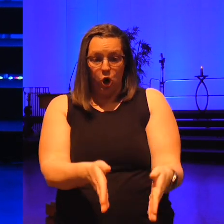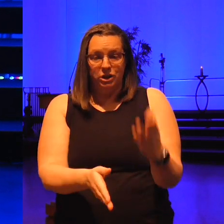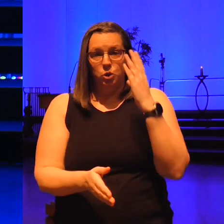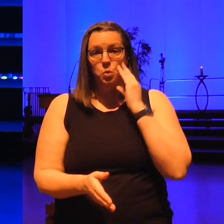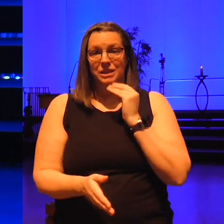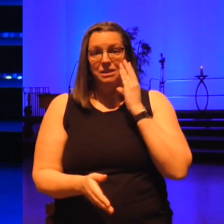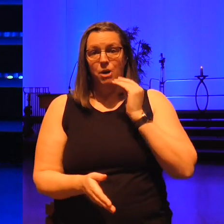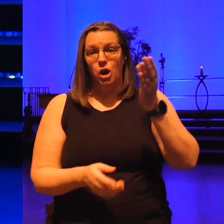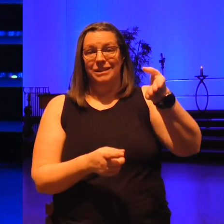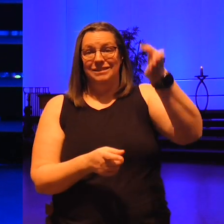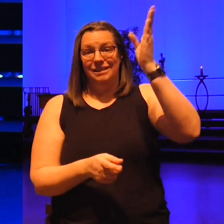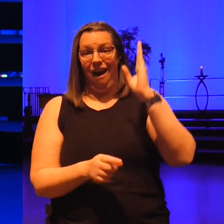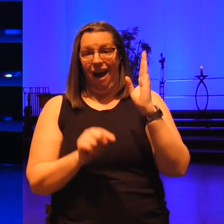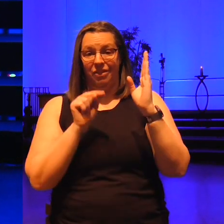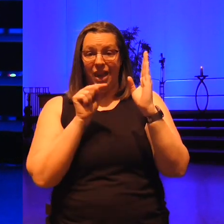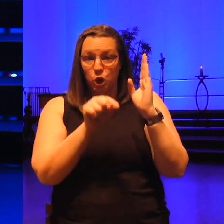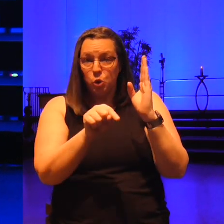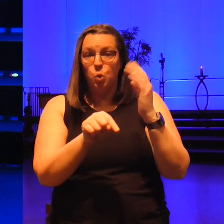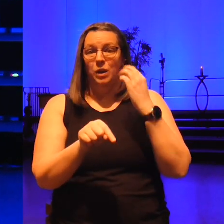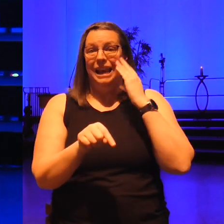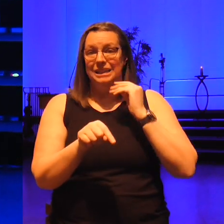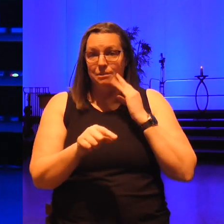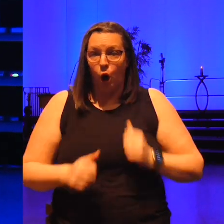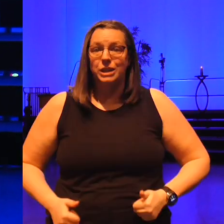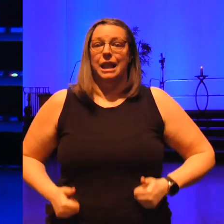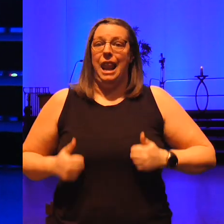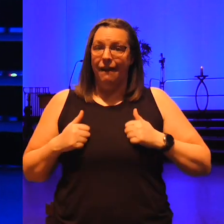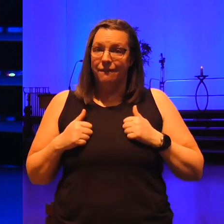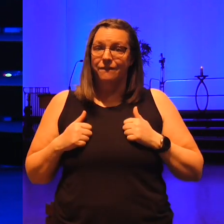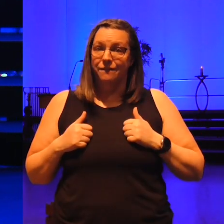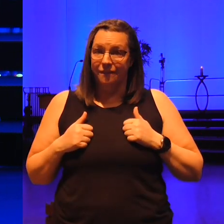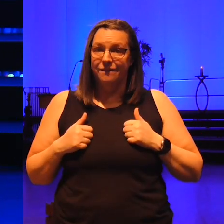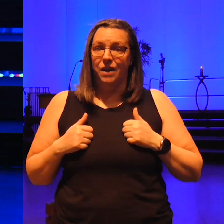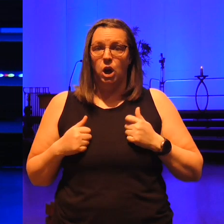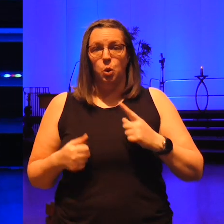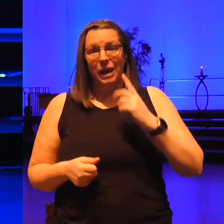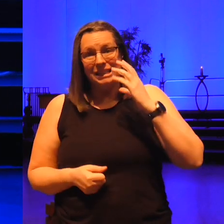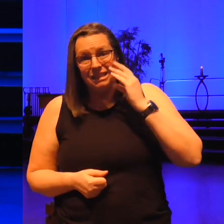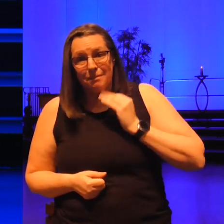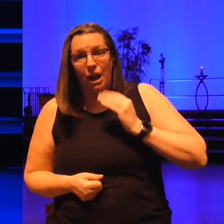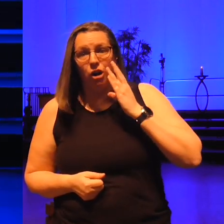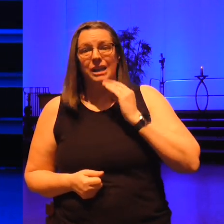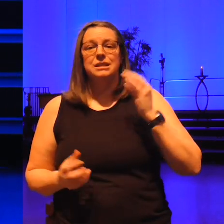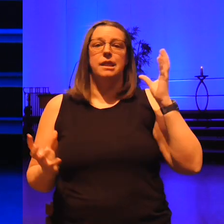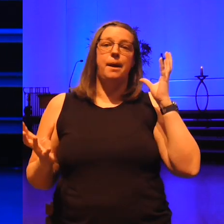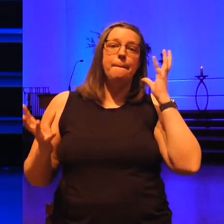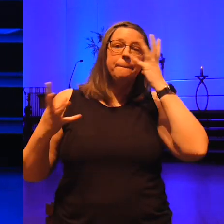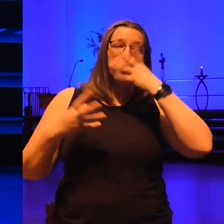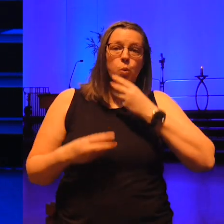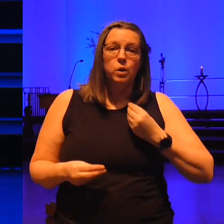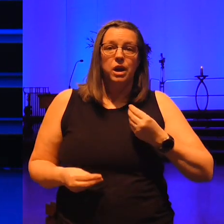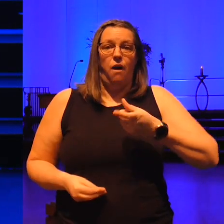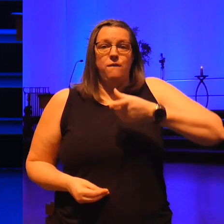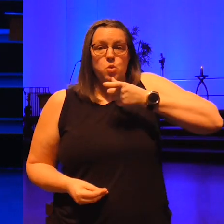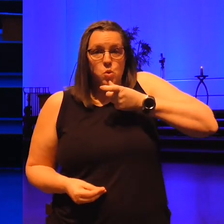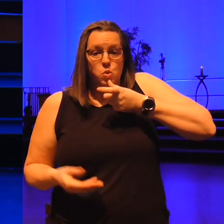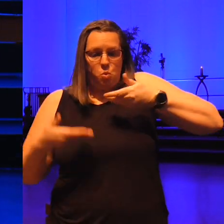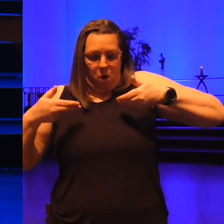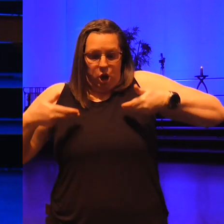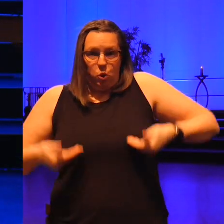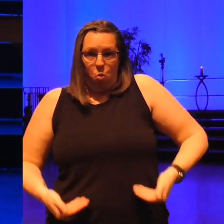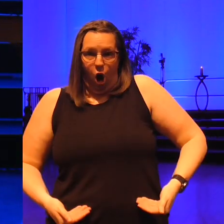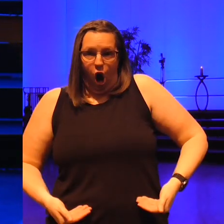which you can experience life which you can experience the beauty of who you are you're it